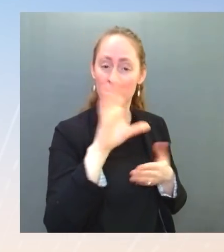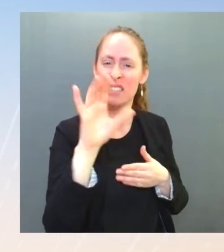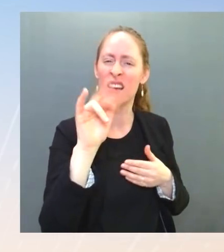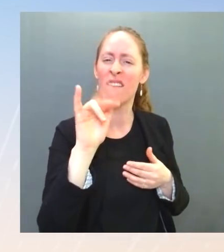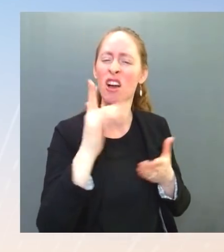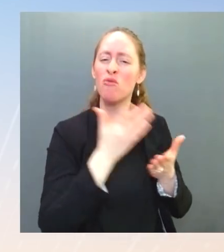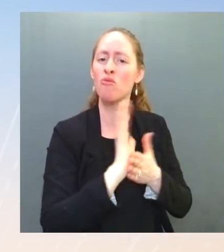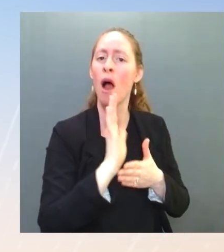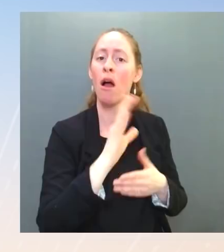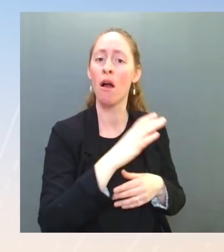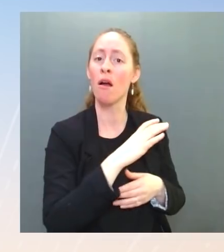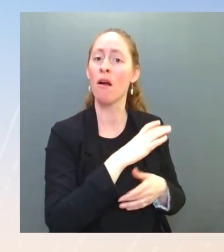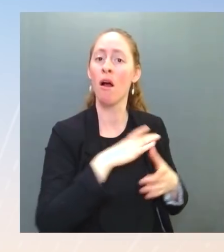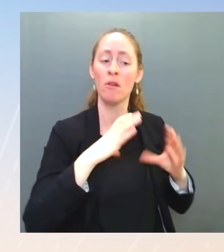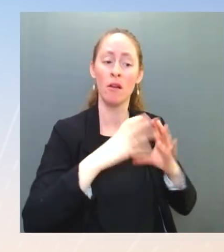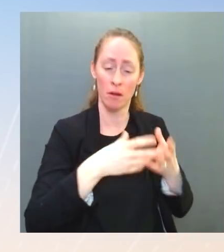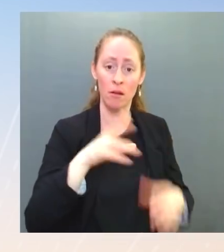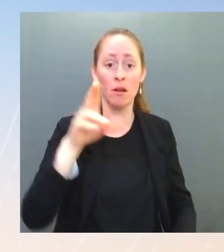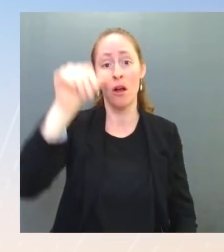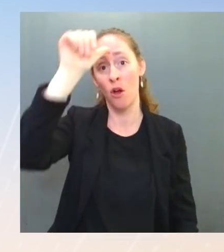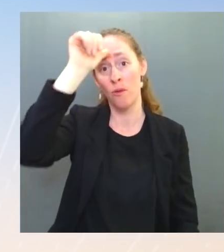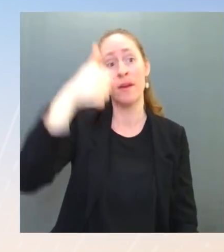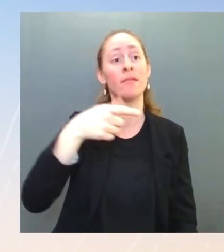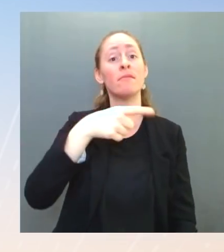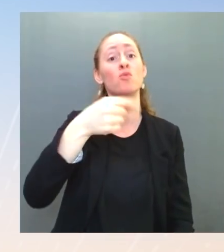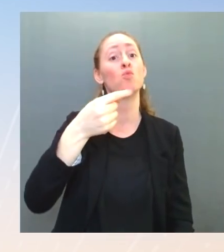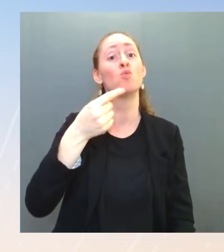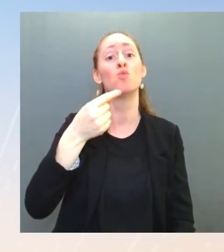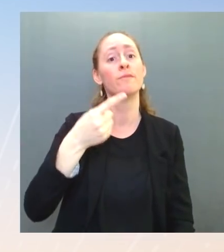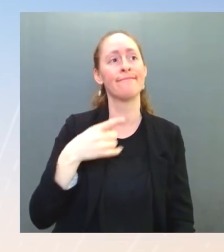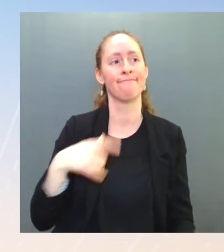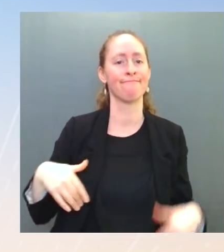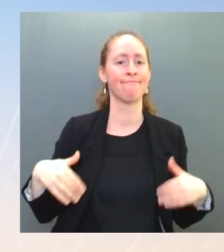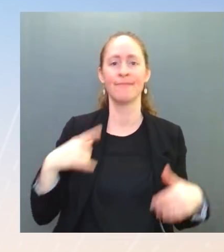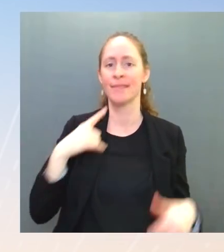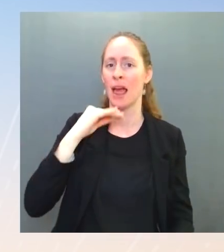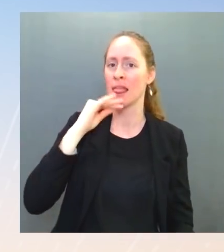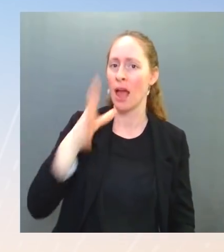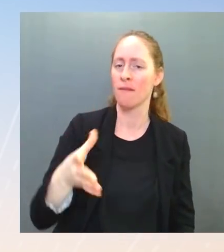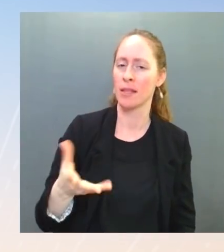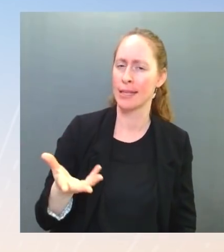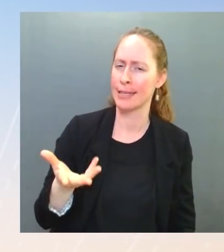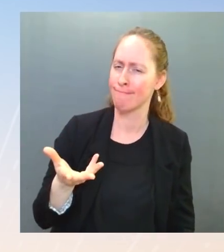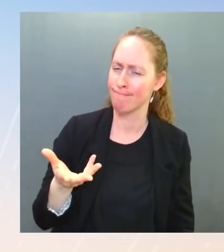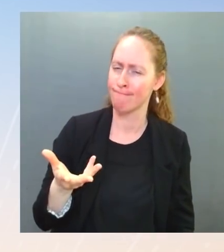to broaden the coalition to countries like India, beyond the core European countries?